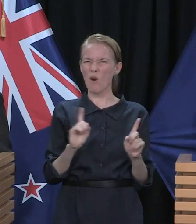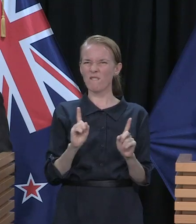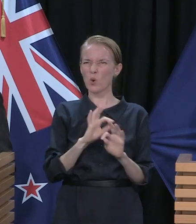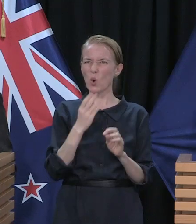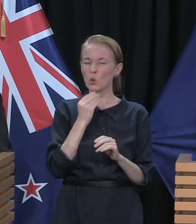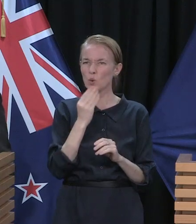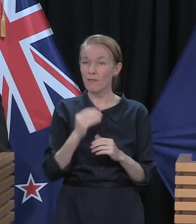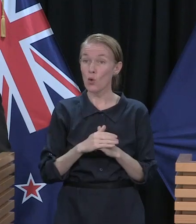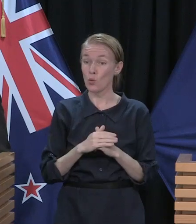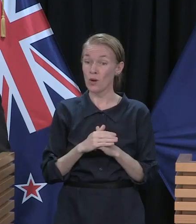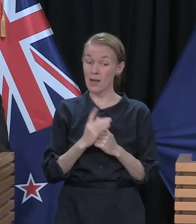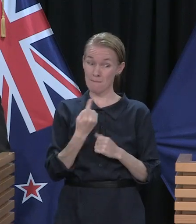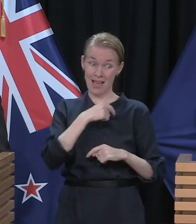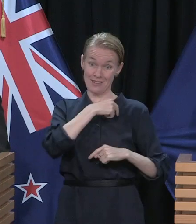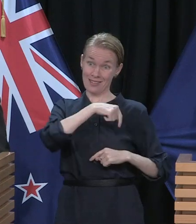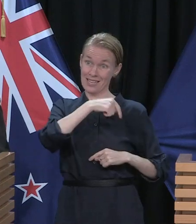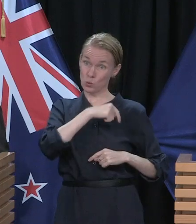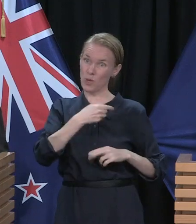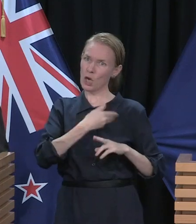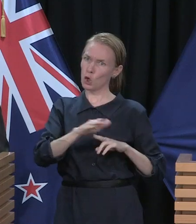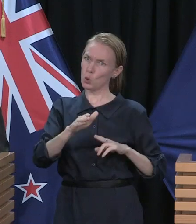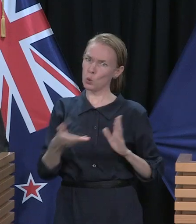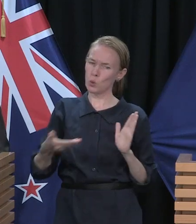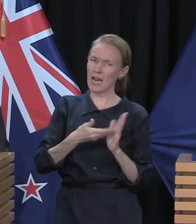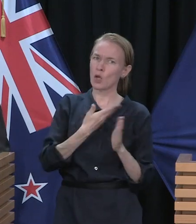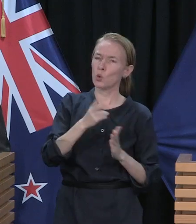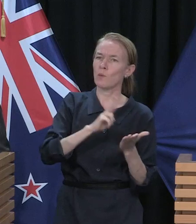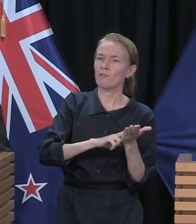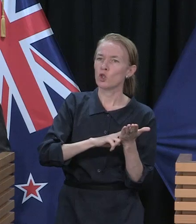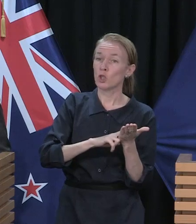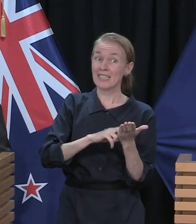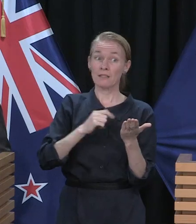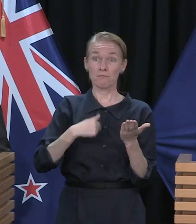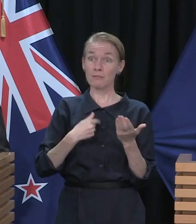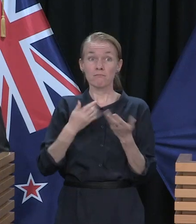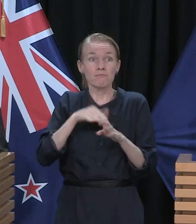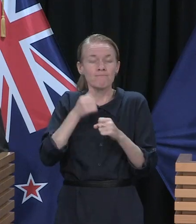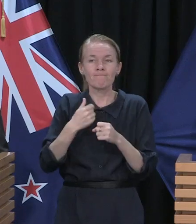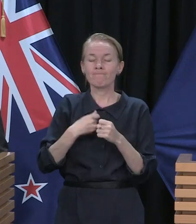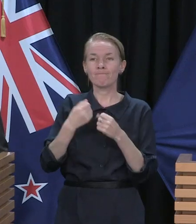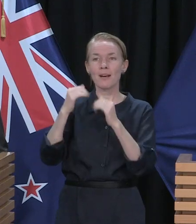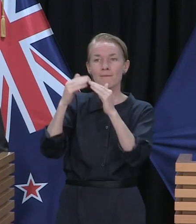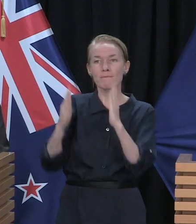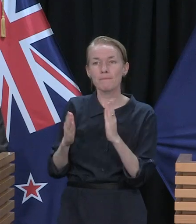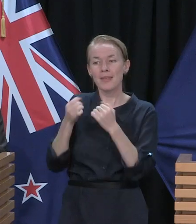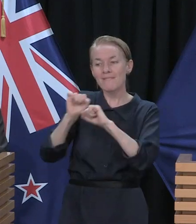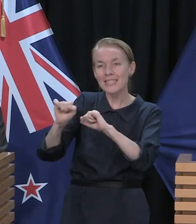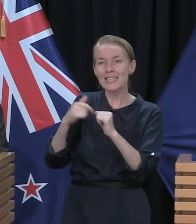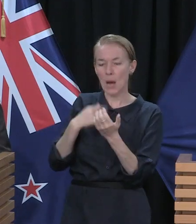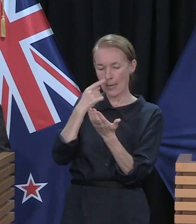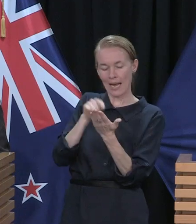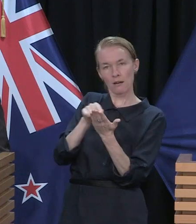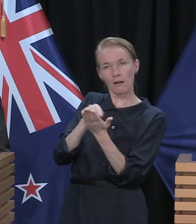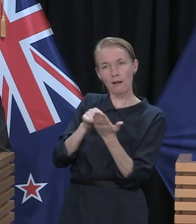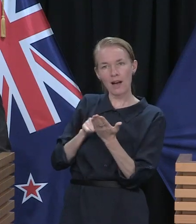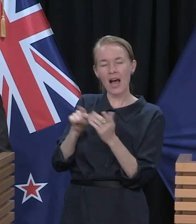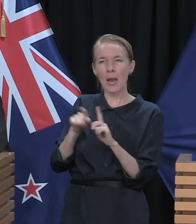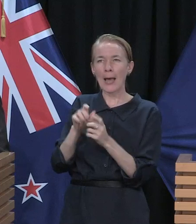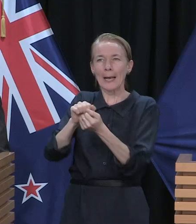limited use. More than 30,000